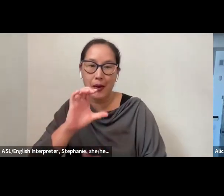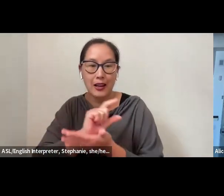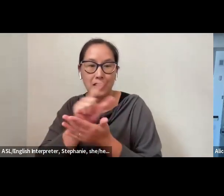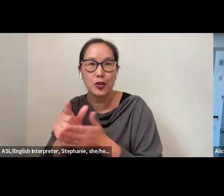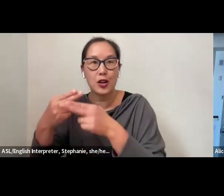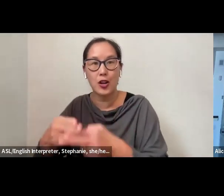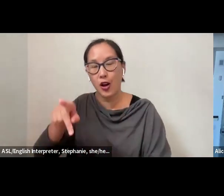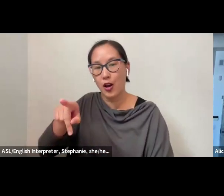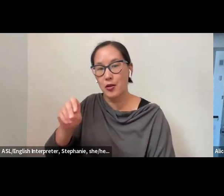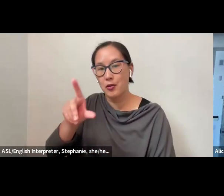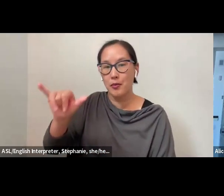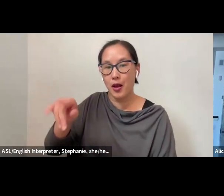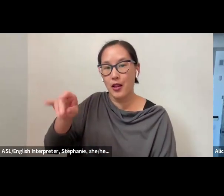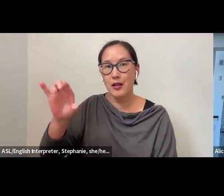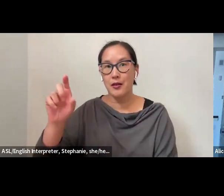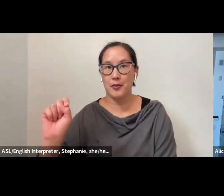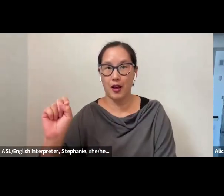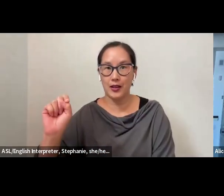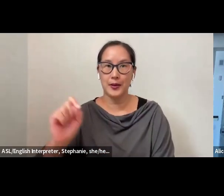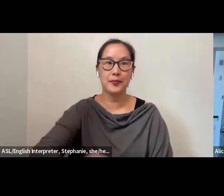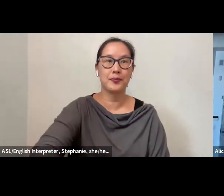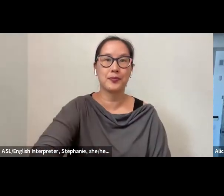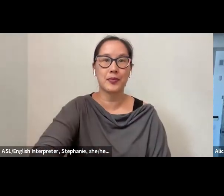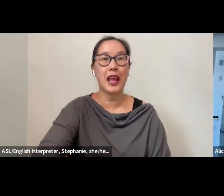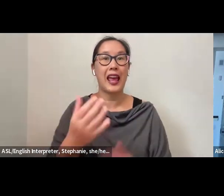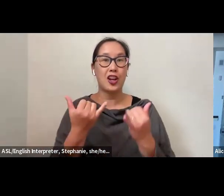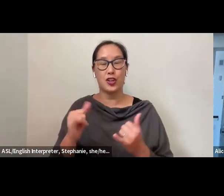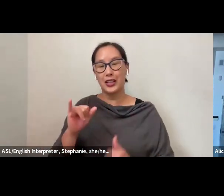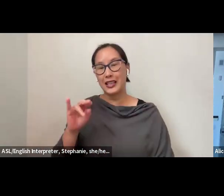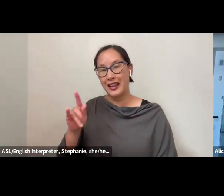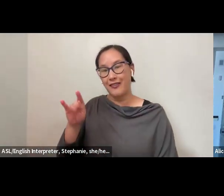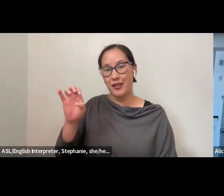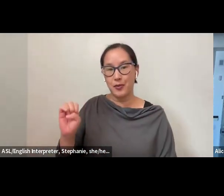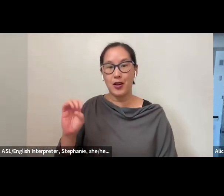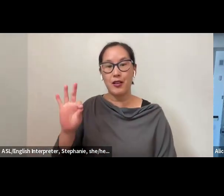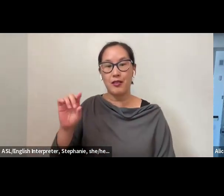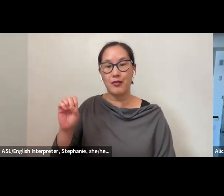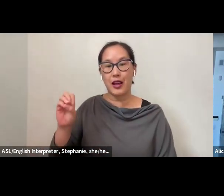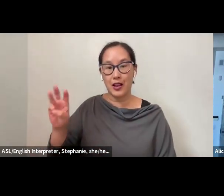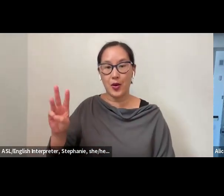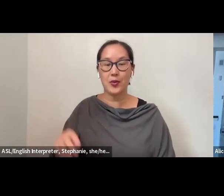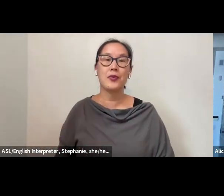I want to thank Malak AlSayyad and Jason DaSilva for joining us today,